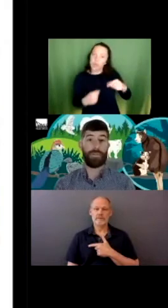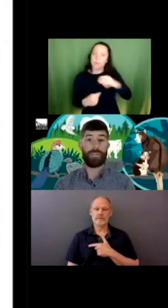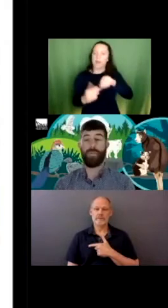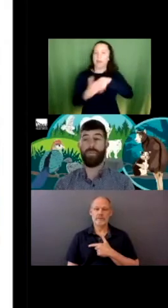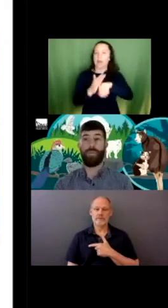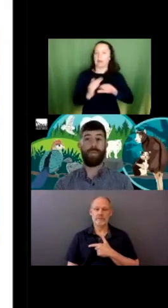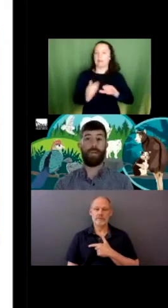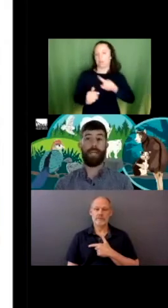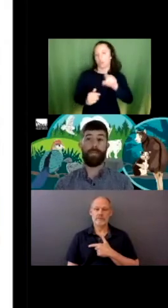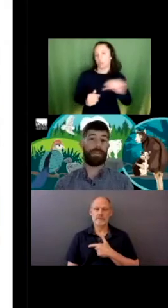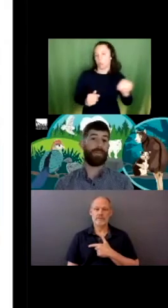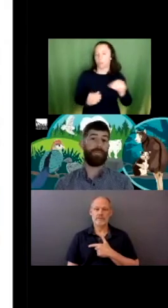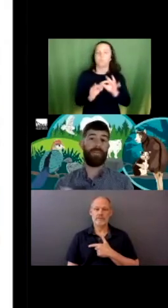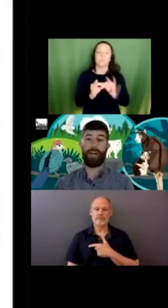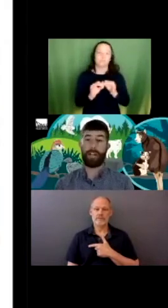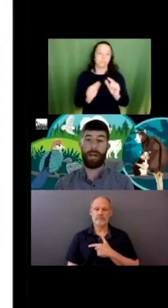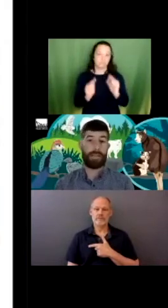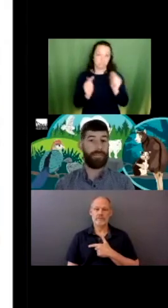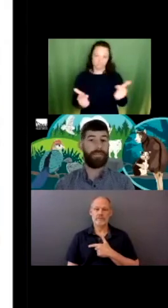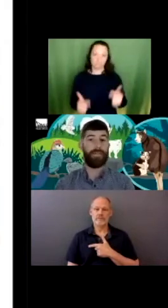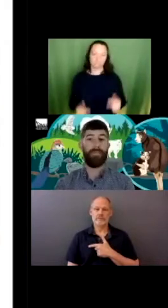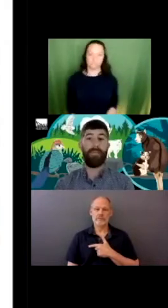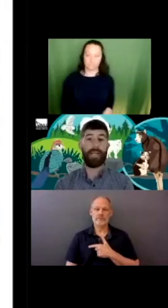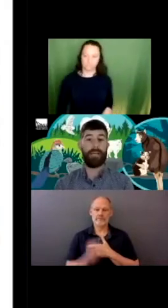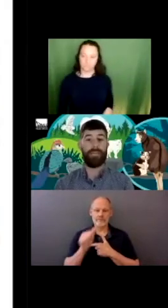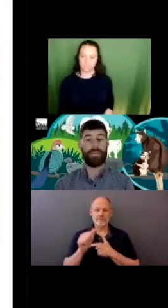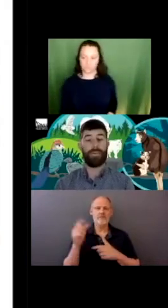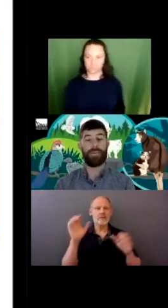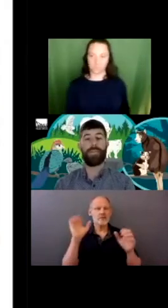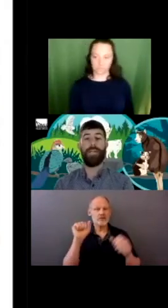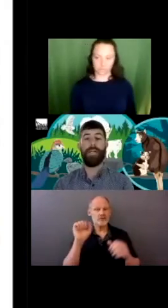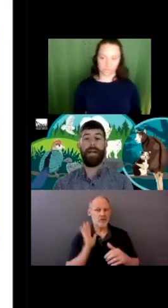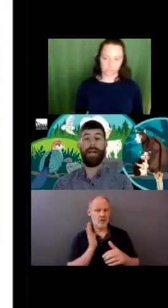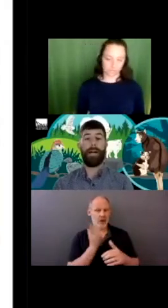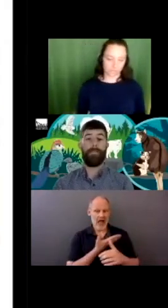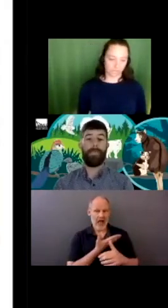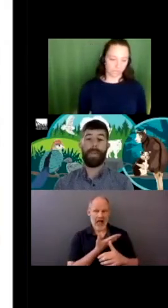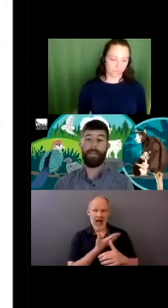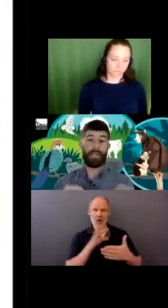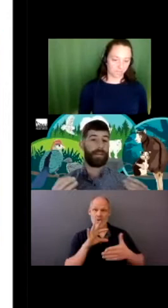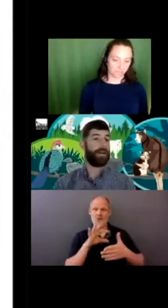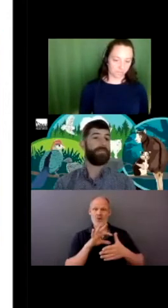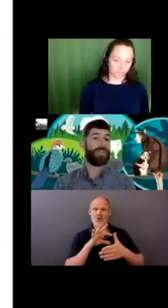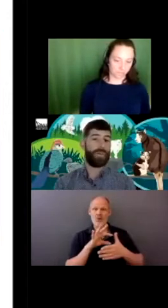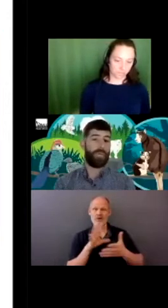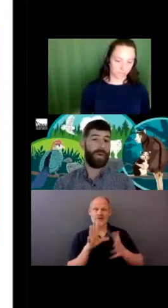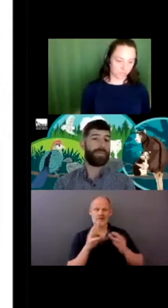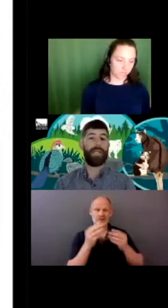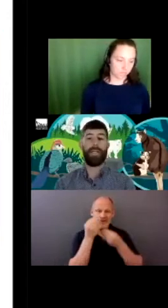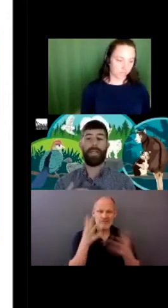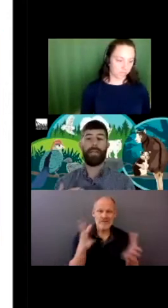So we are able to provide our content for many individuals. And they can come to our website and